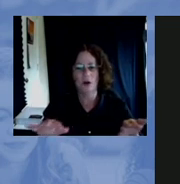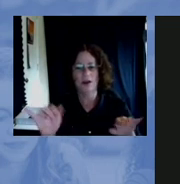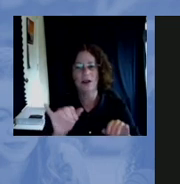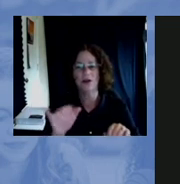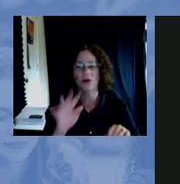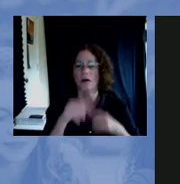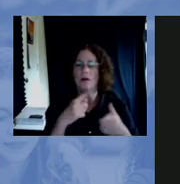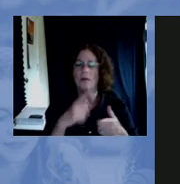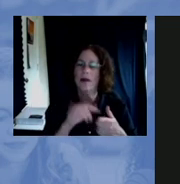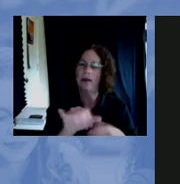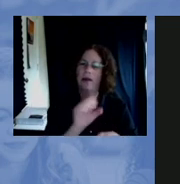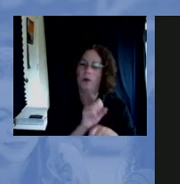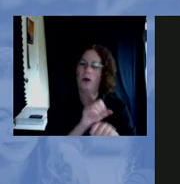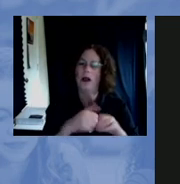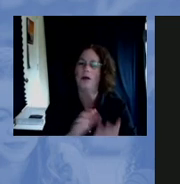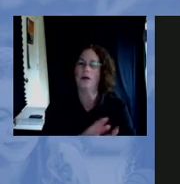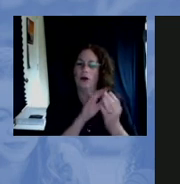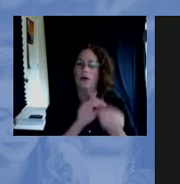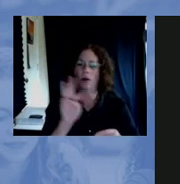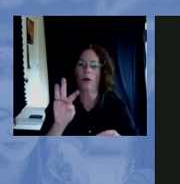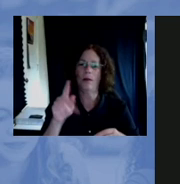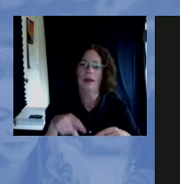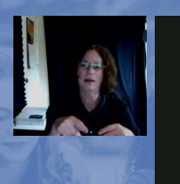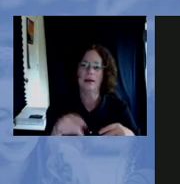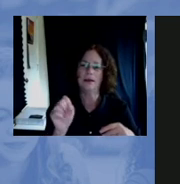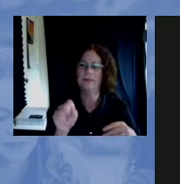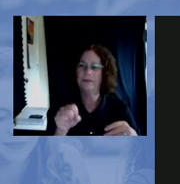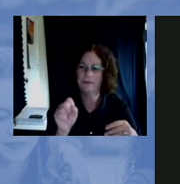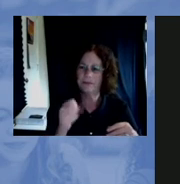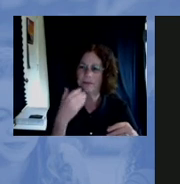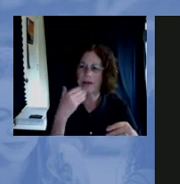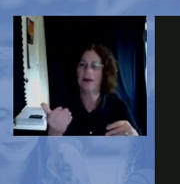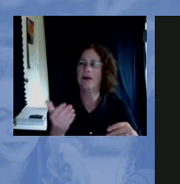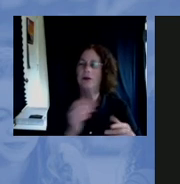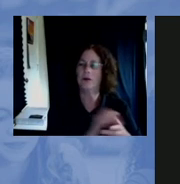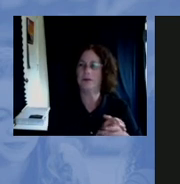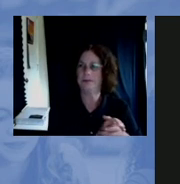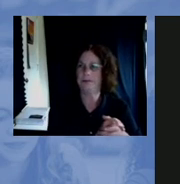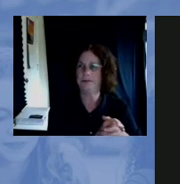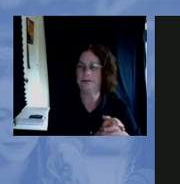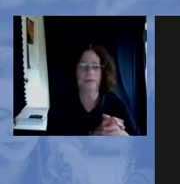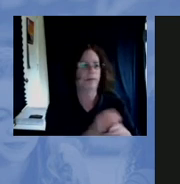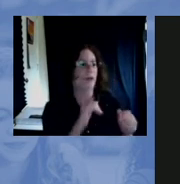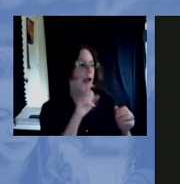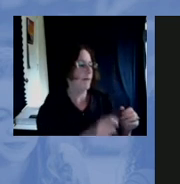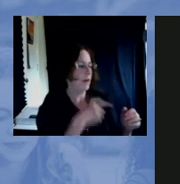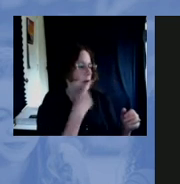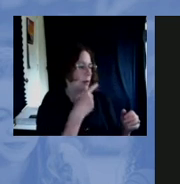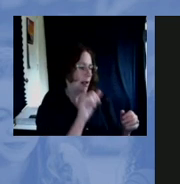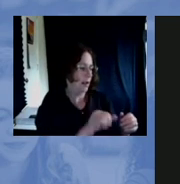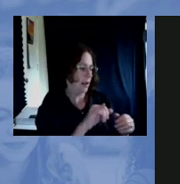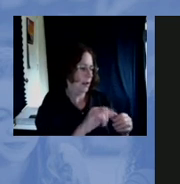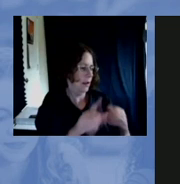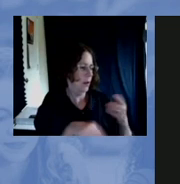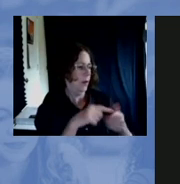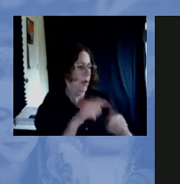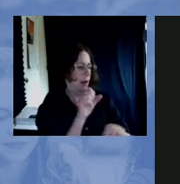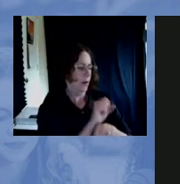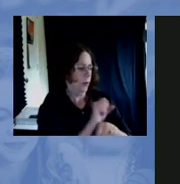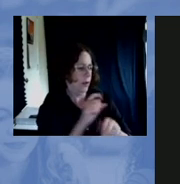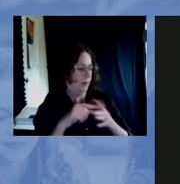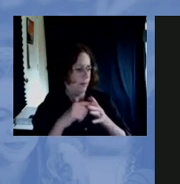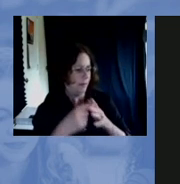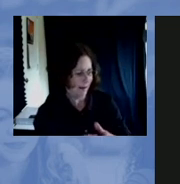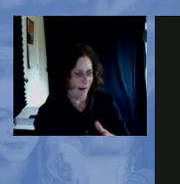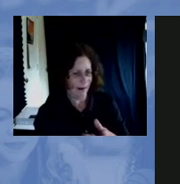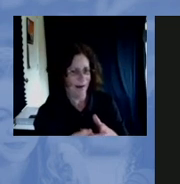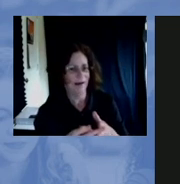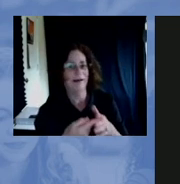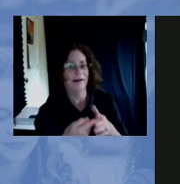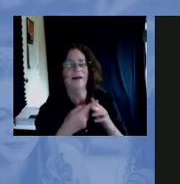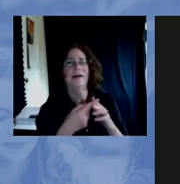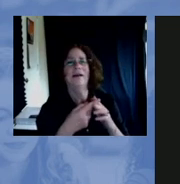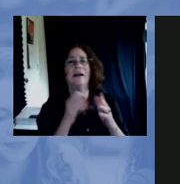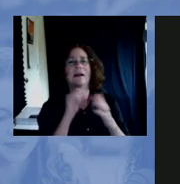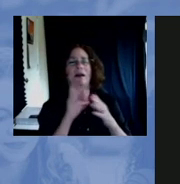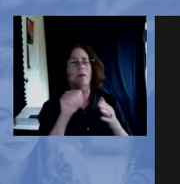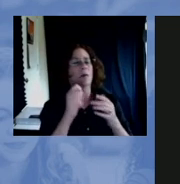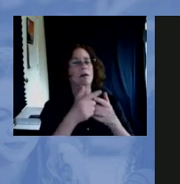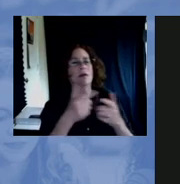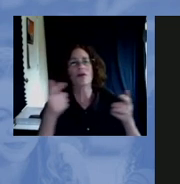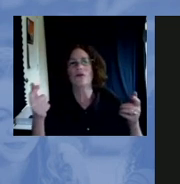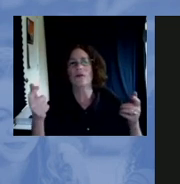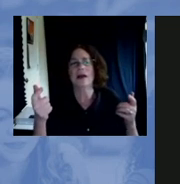I HAVE TO SAY THAT THE WORK, IT WAS IT WAS A TREMENDOUS AMOUNT OF DIFFICULT CONVERSATIONS